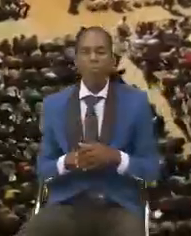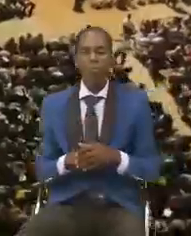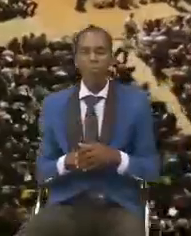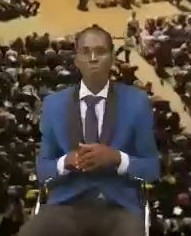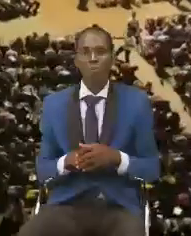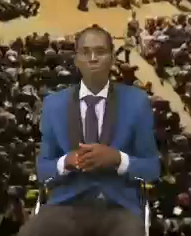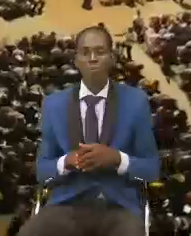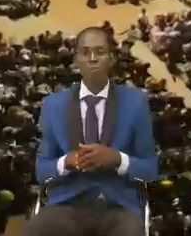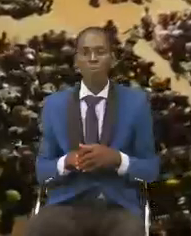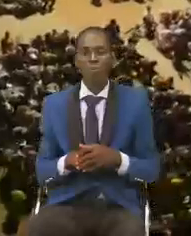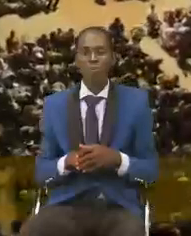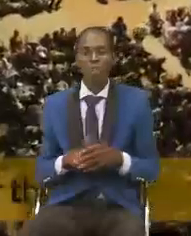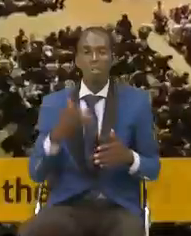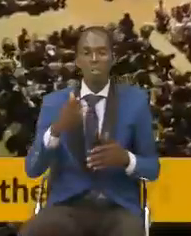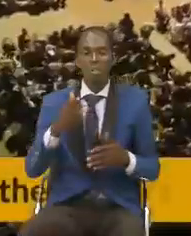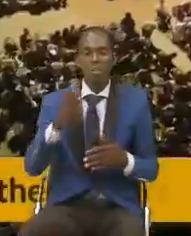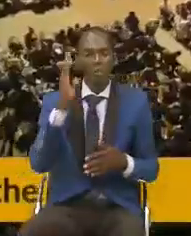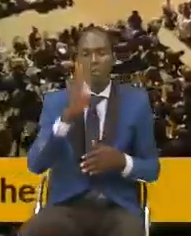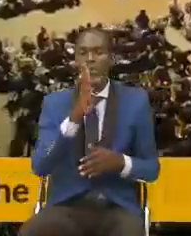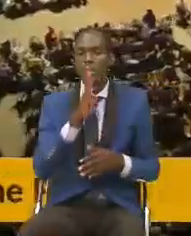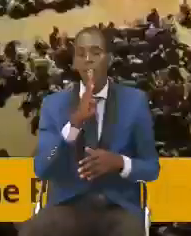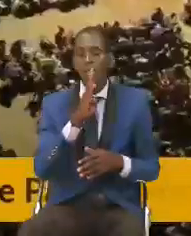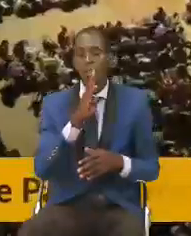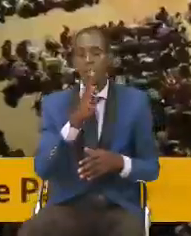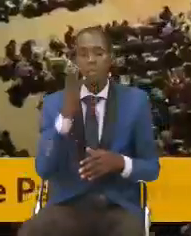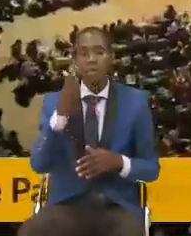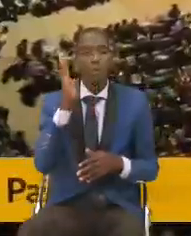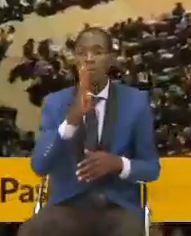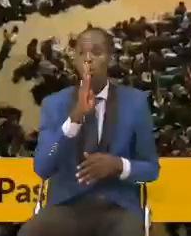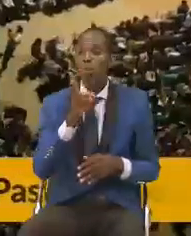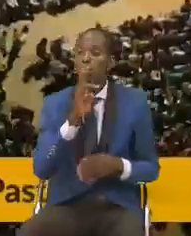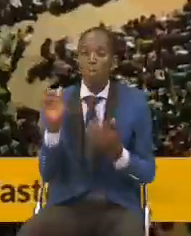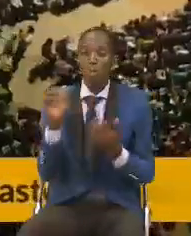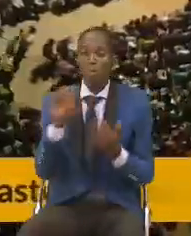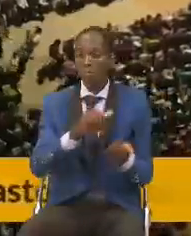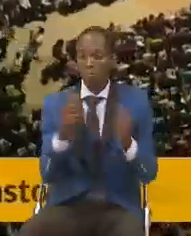a water baptism baptism will take place on the 20th of november